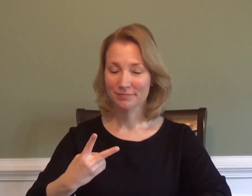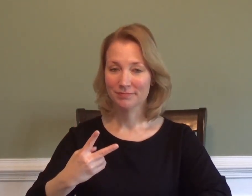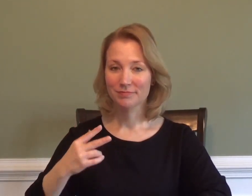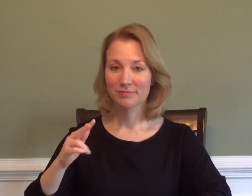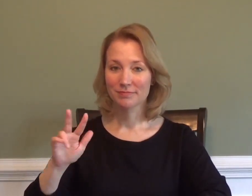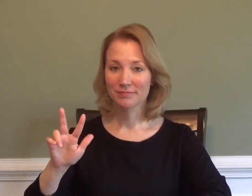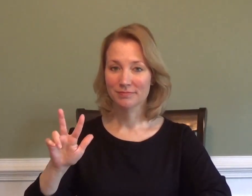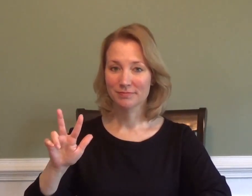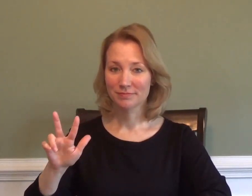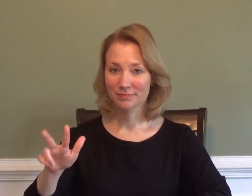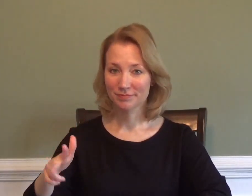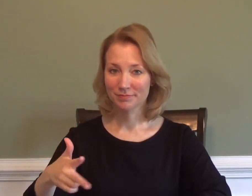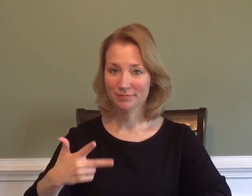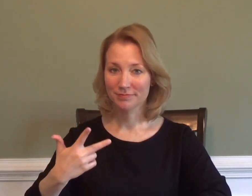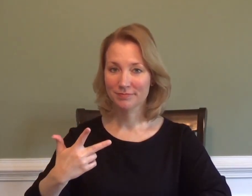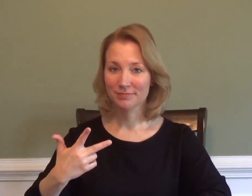$3